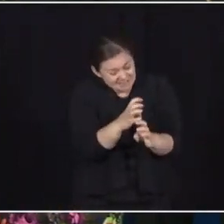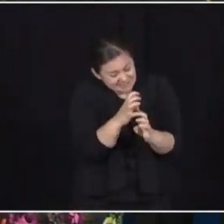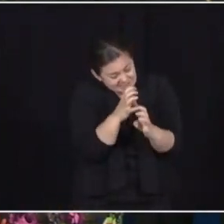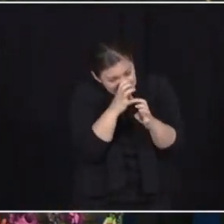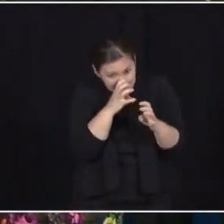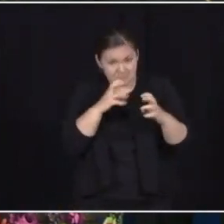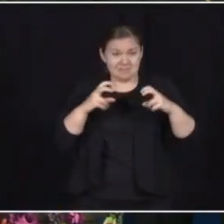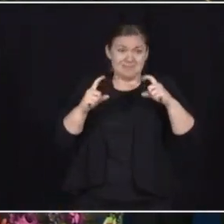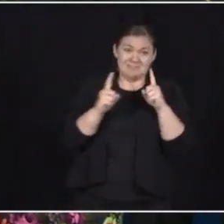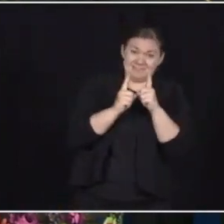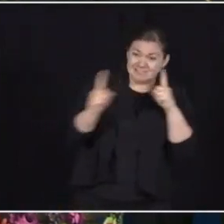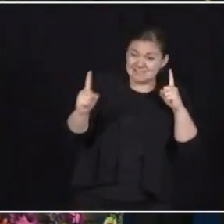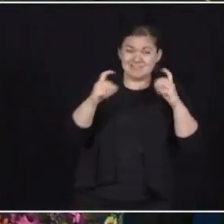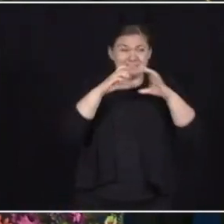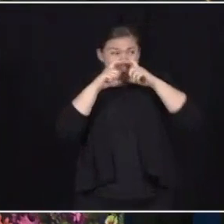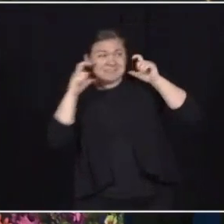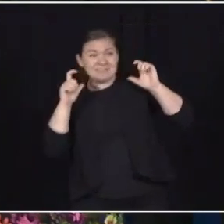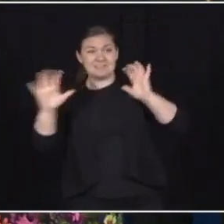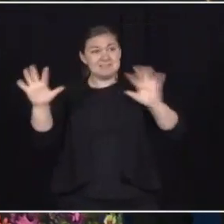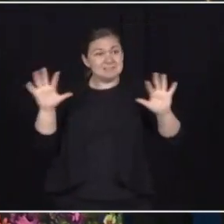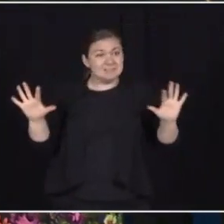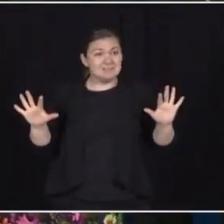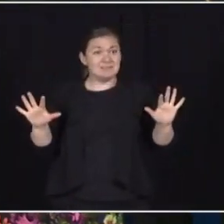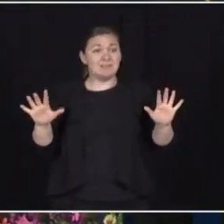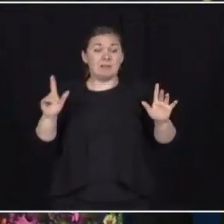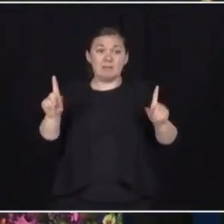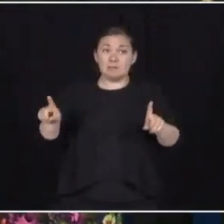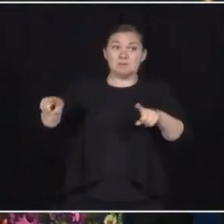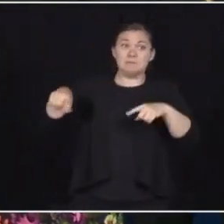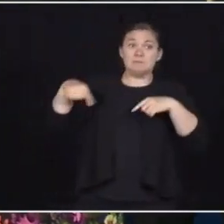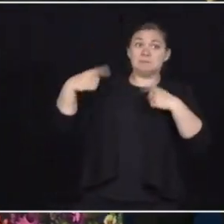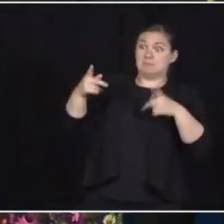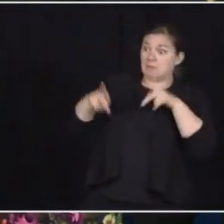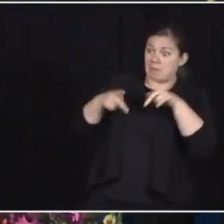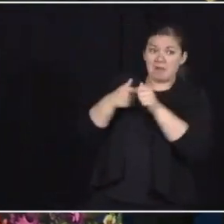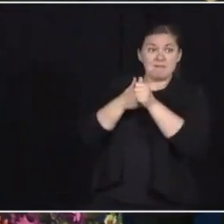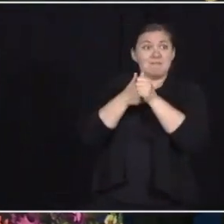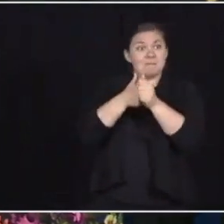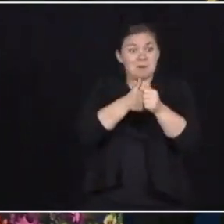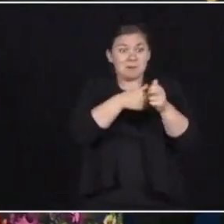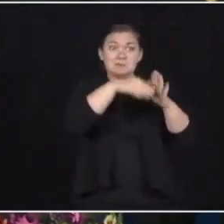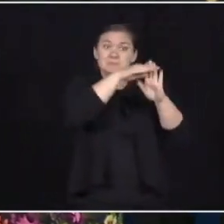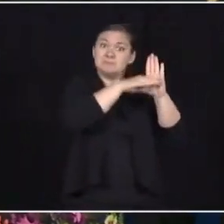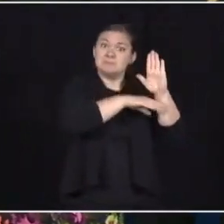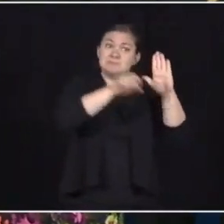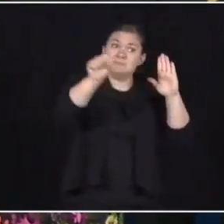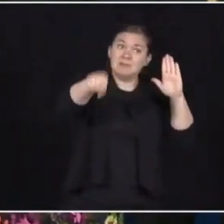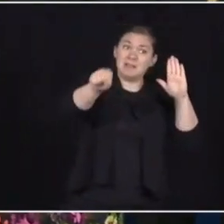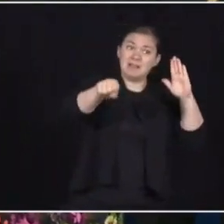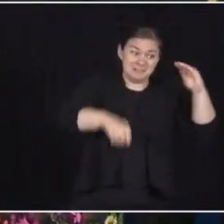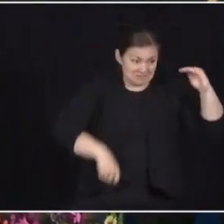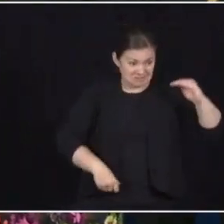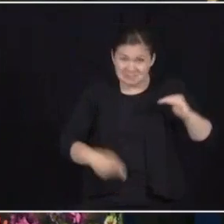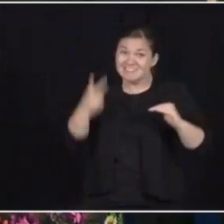and the more you are vigilant, the quicker we are going to get through this. And the reason why we have the number so low